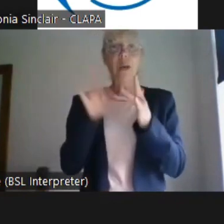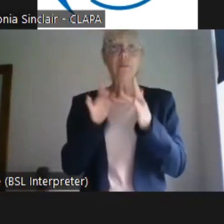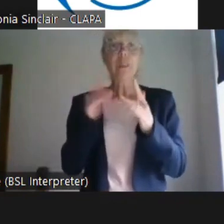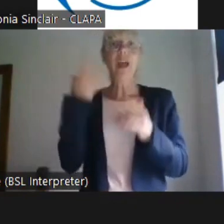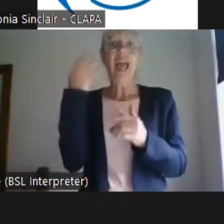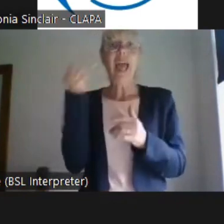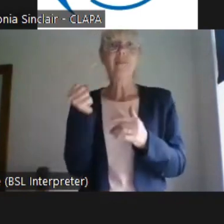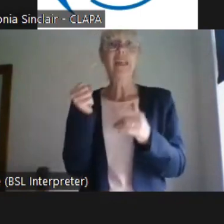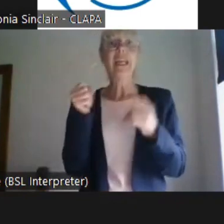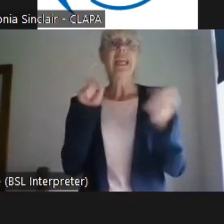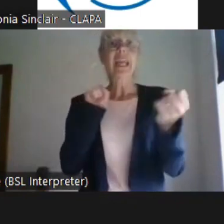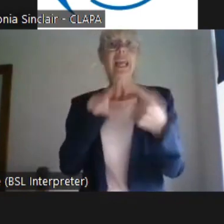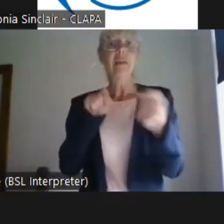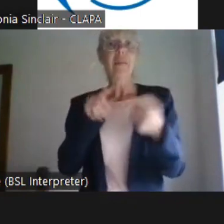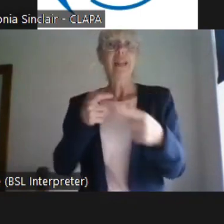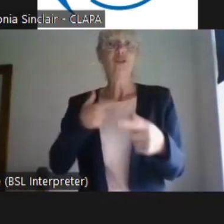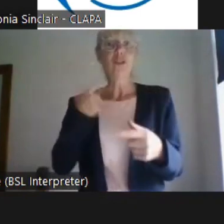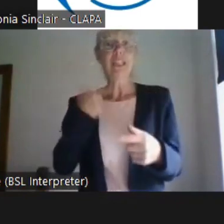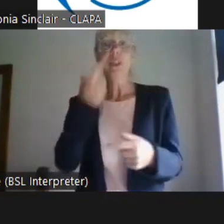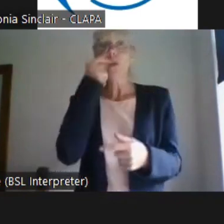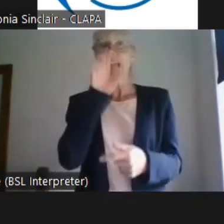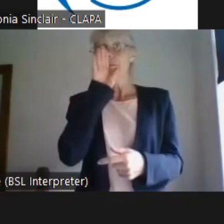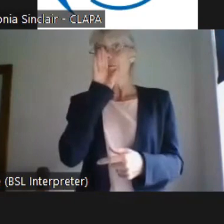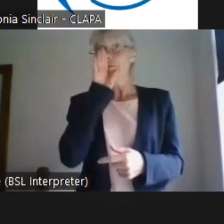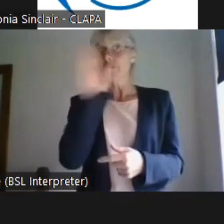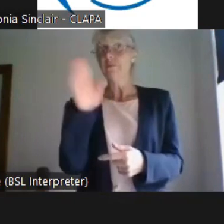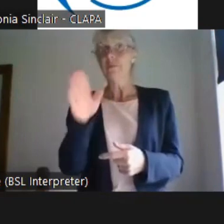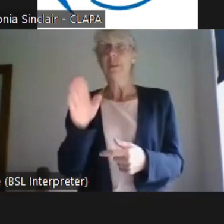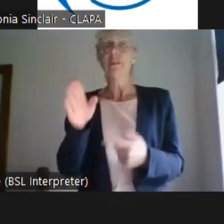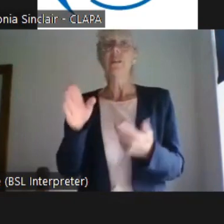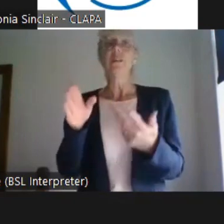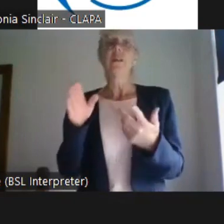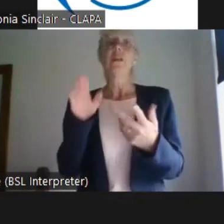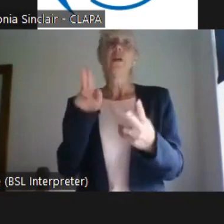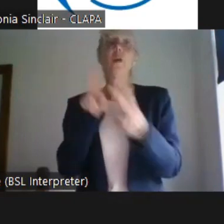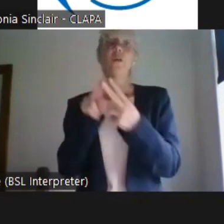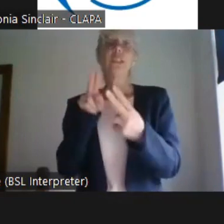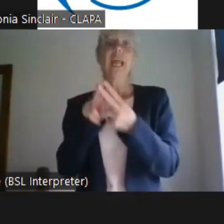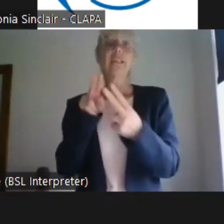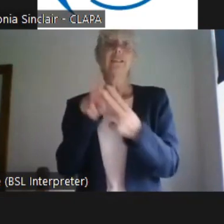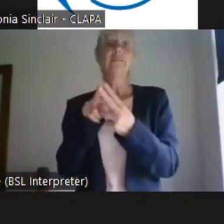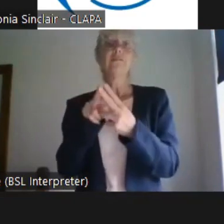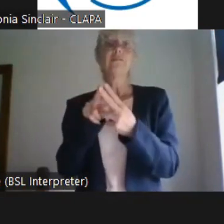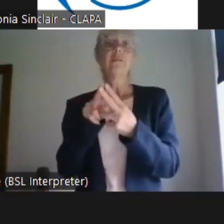you can directly contact the the cleft team or your local cleft team so you can they will